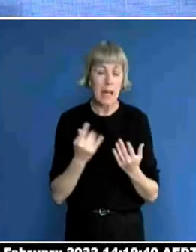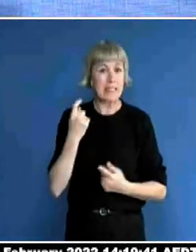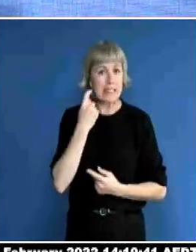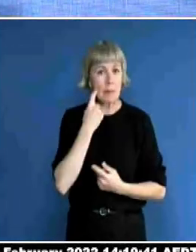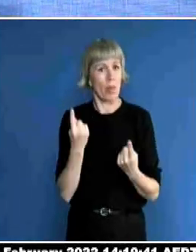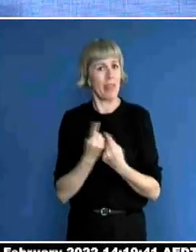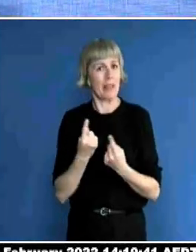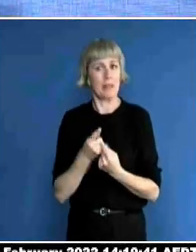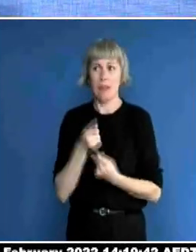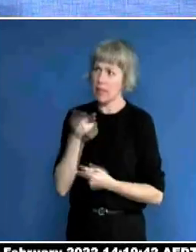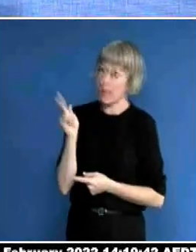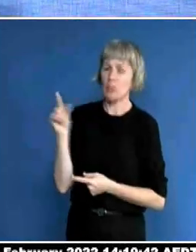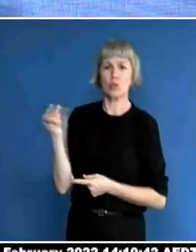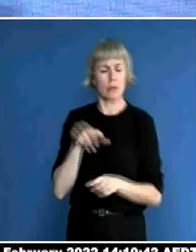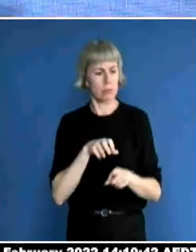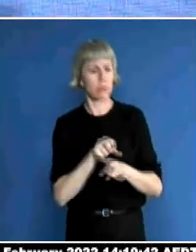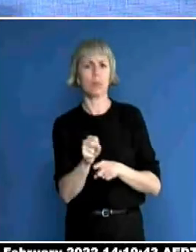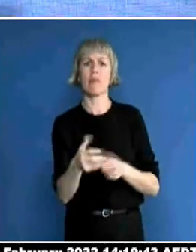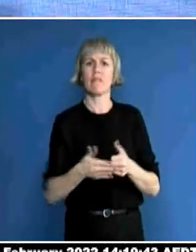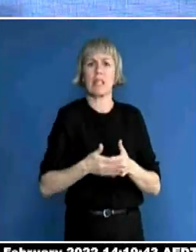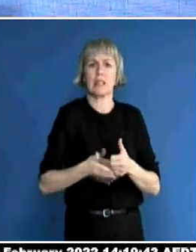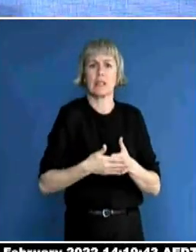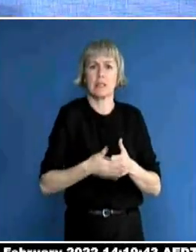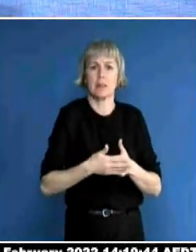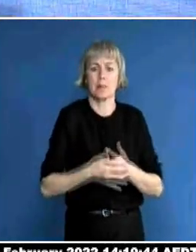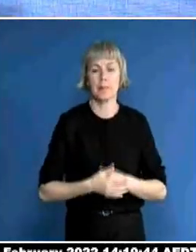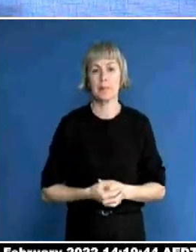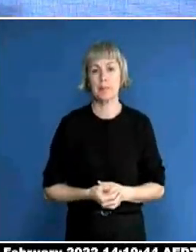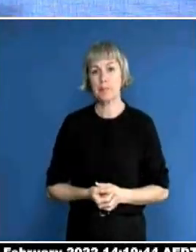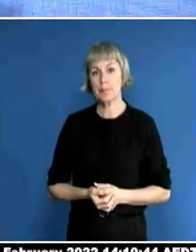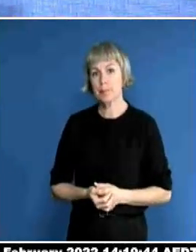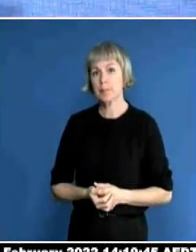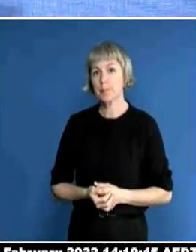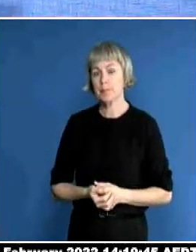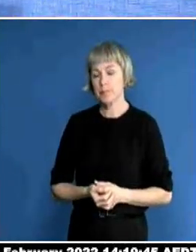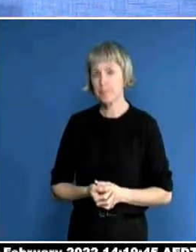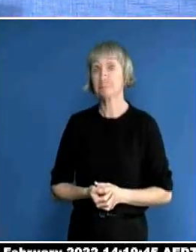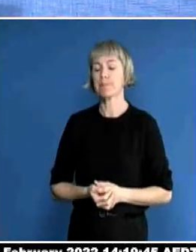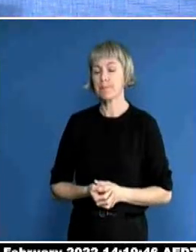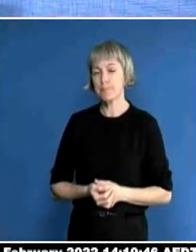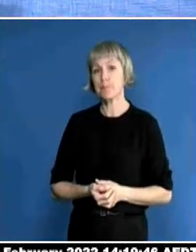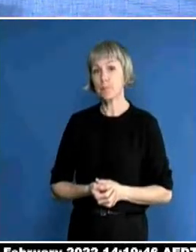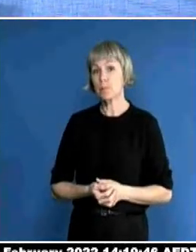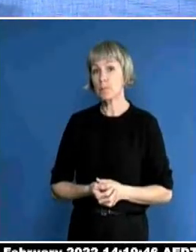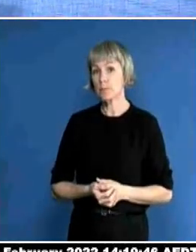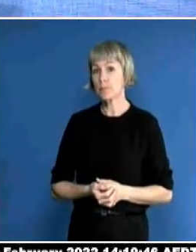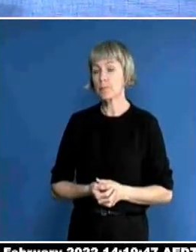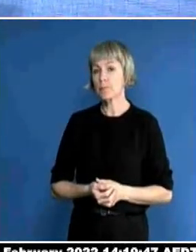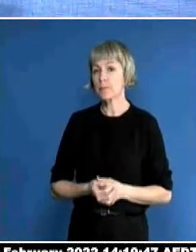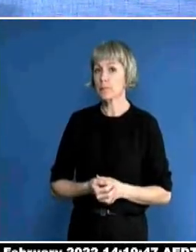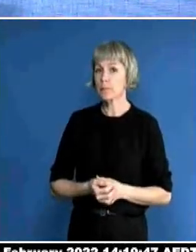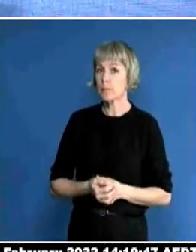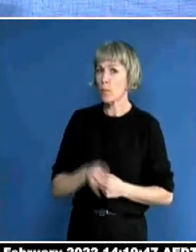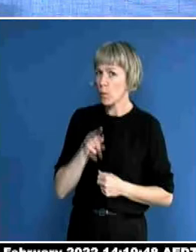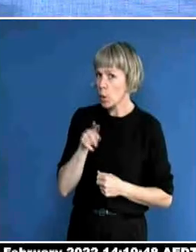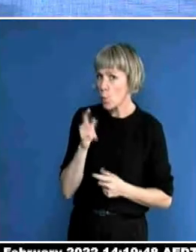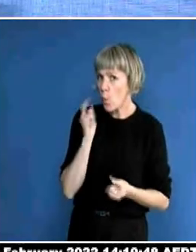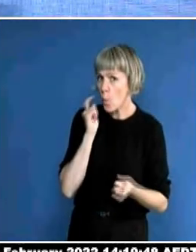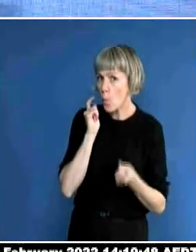And one thing which you were concerned about is having a training course